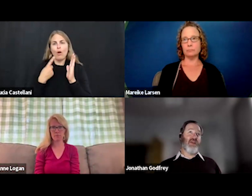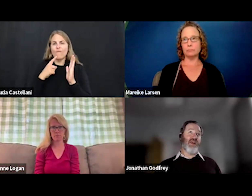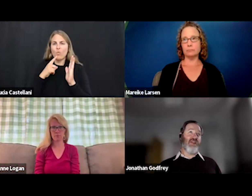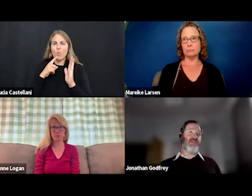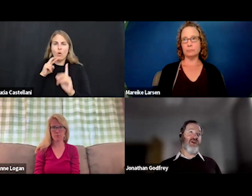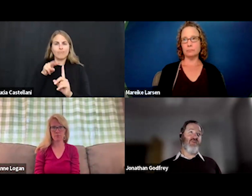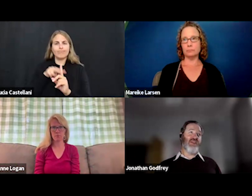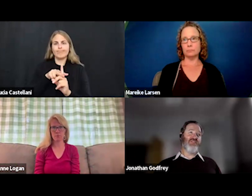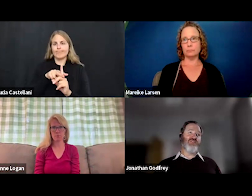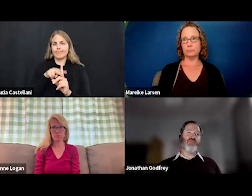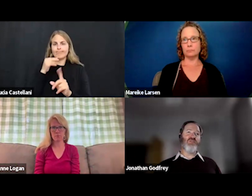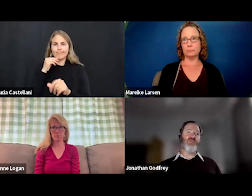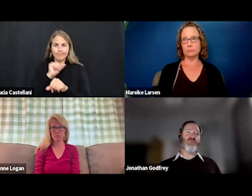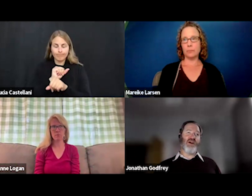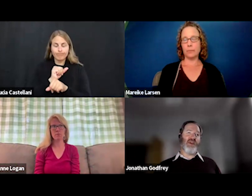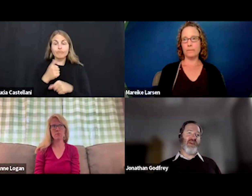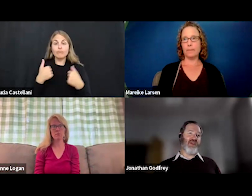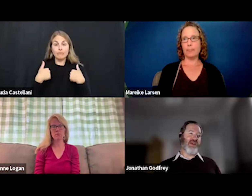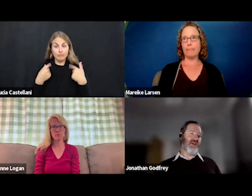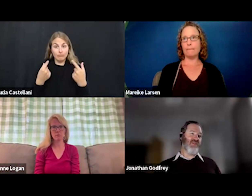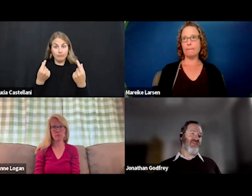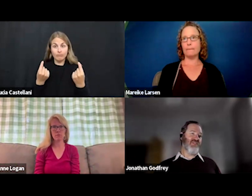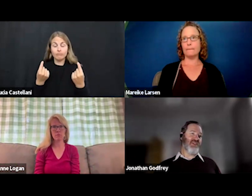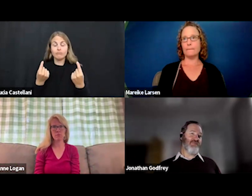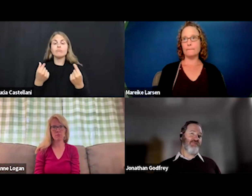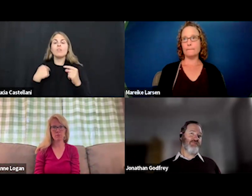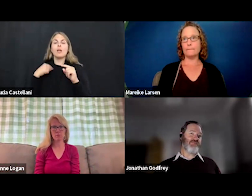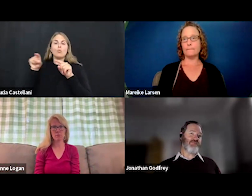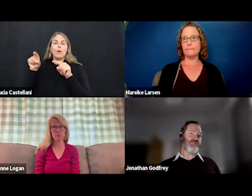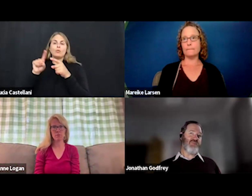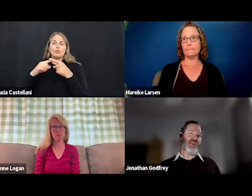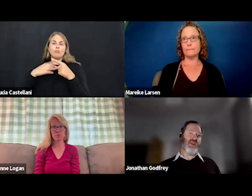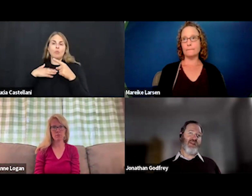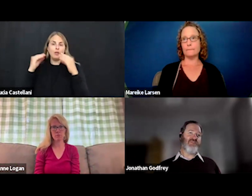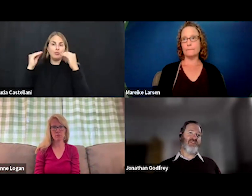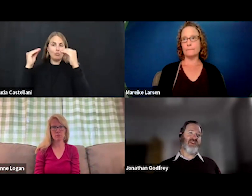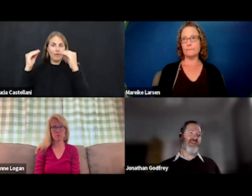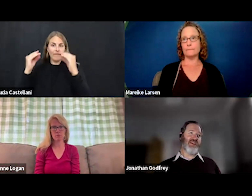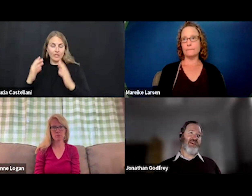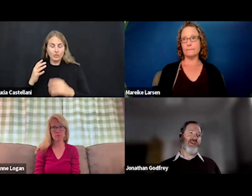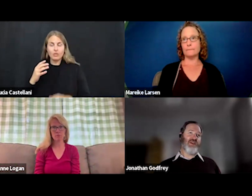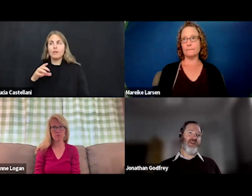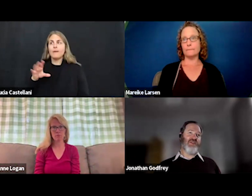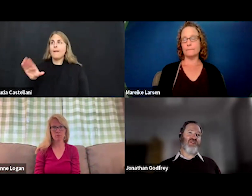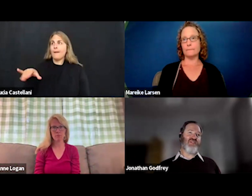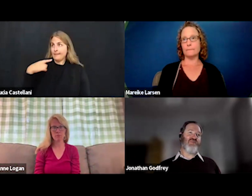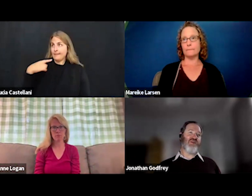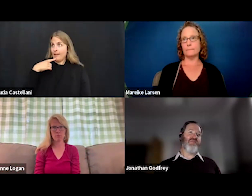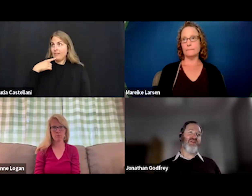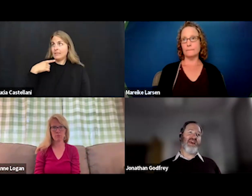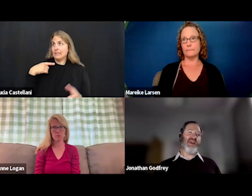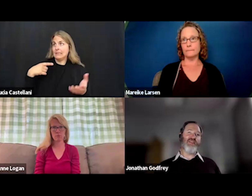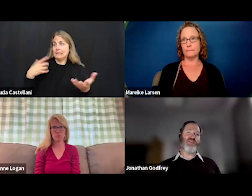And so I went to my professor and I said, this is the problem I've had.